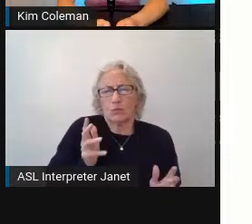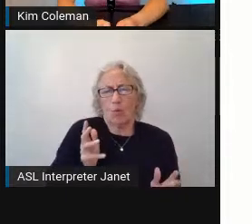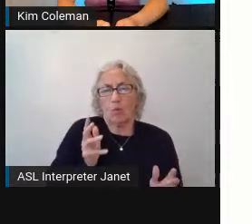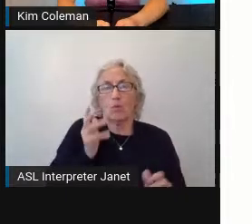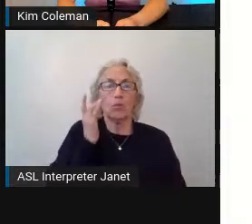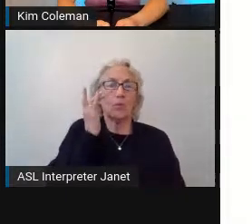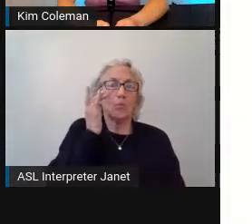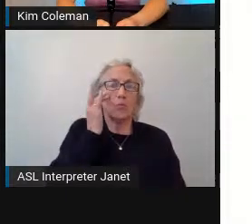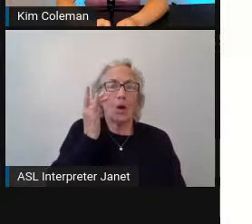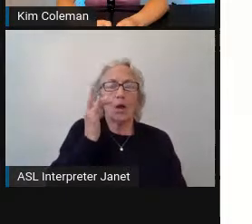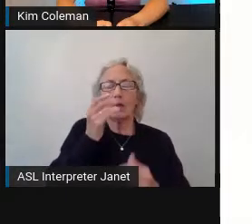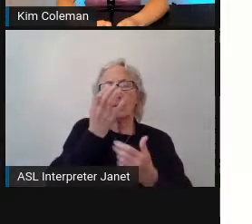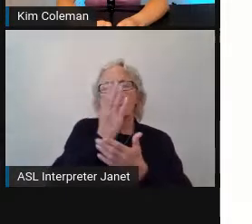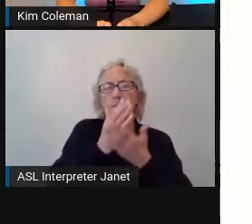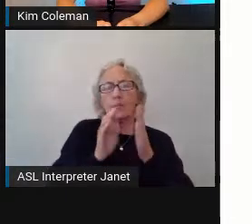historically is not that much.